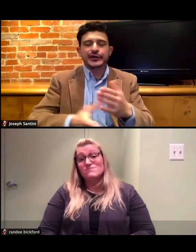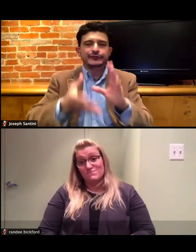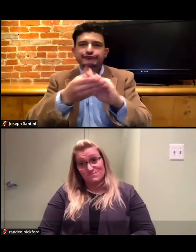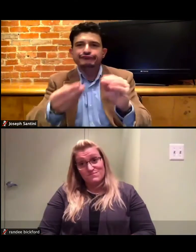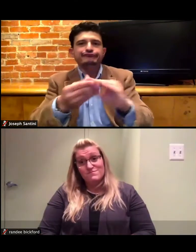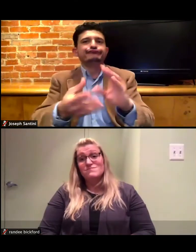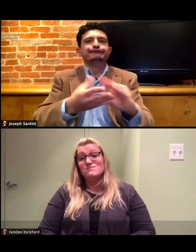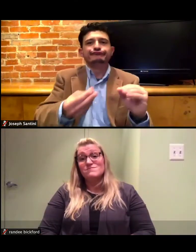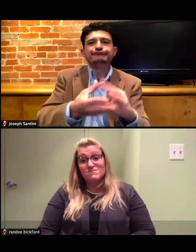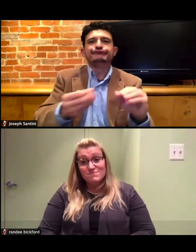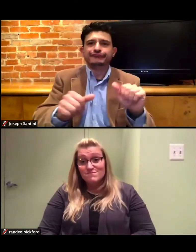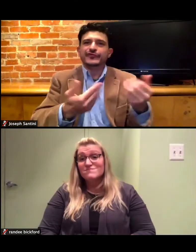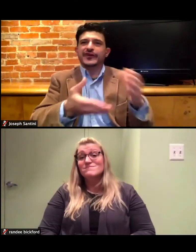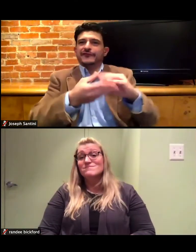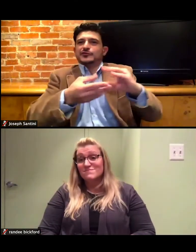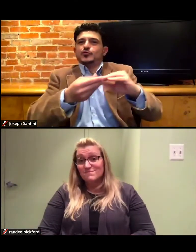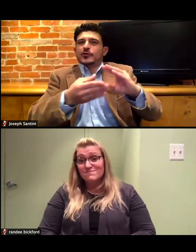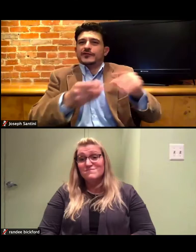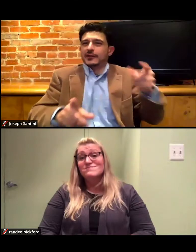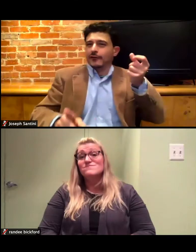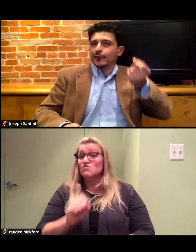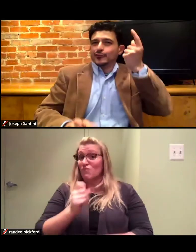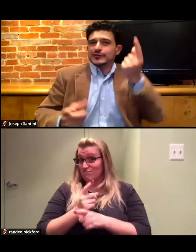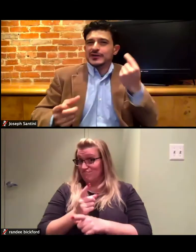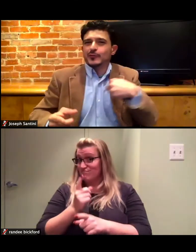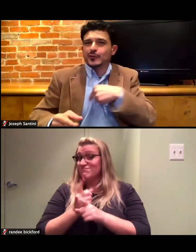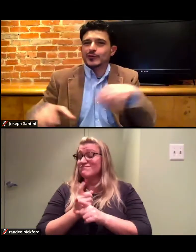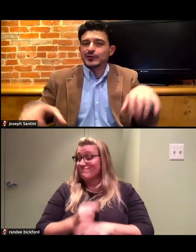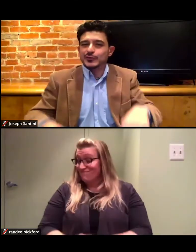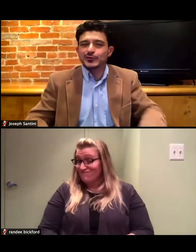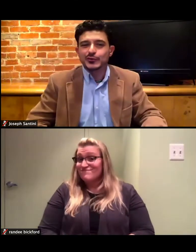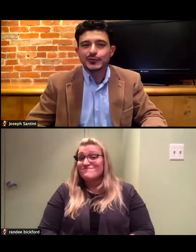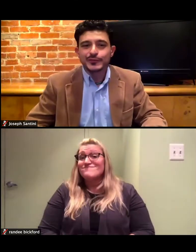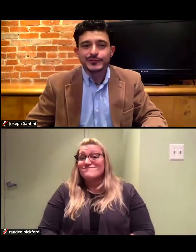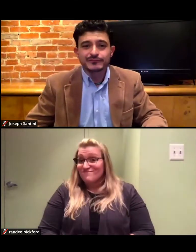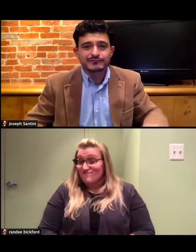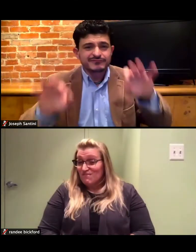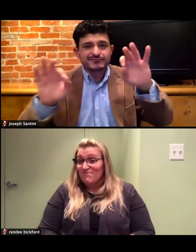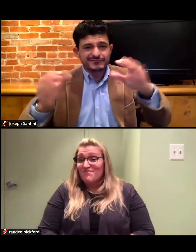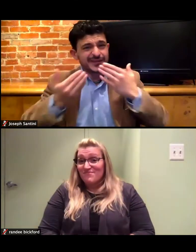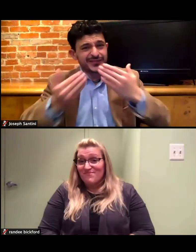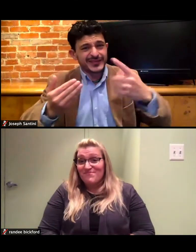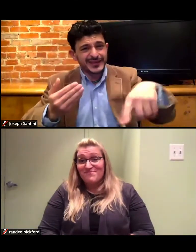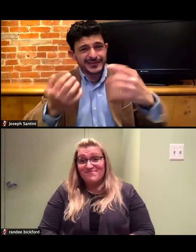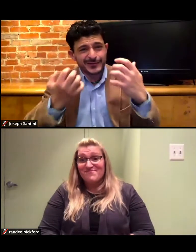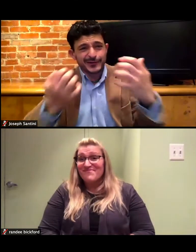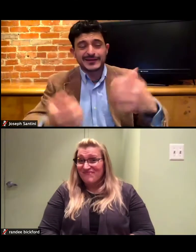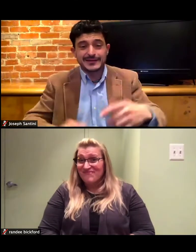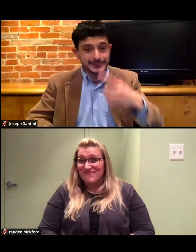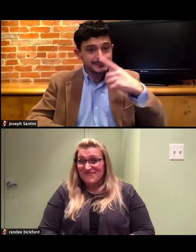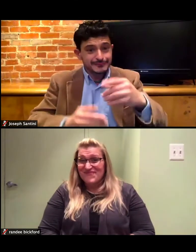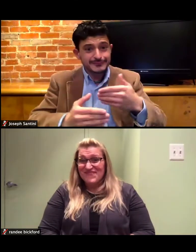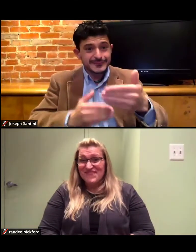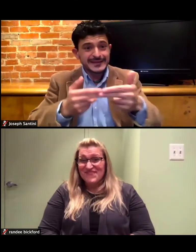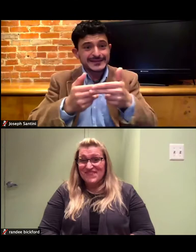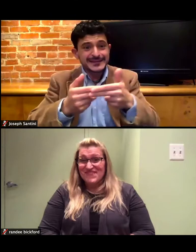and share this information with our children and tell them stories so that they can start to understand the concepts and know what we're doing.